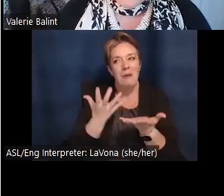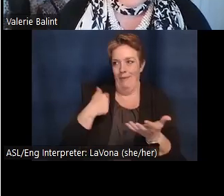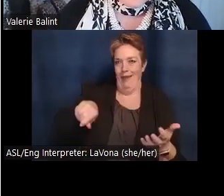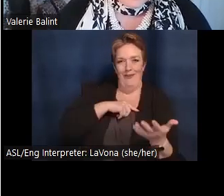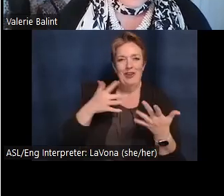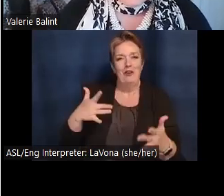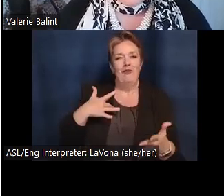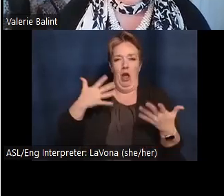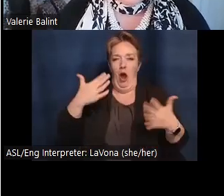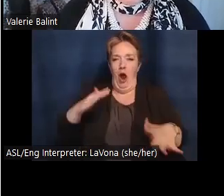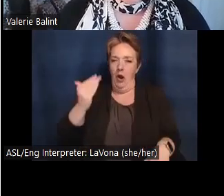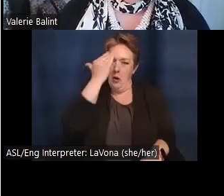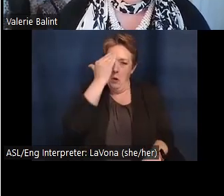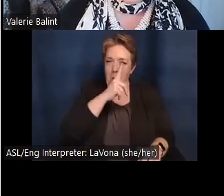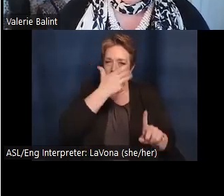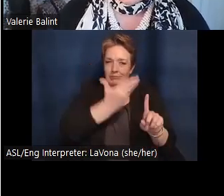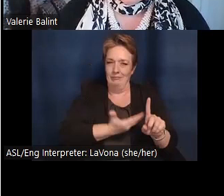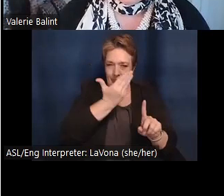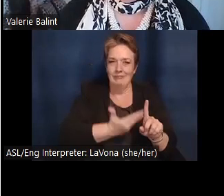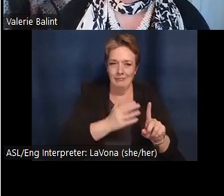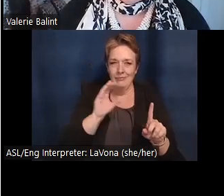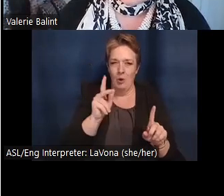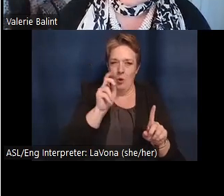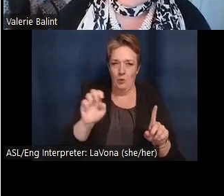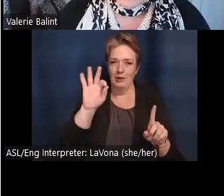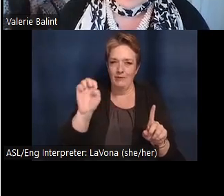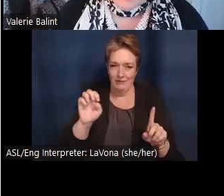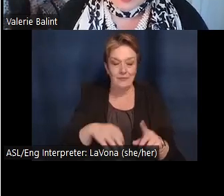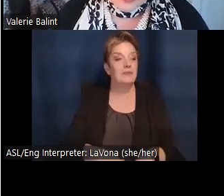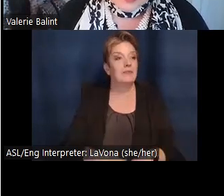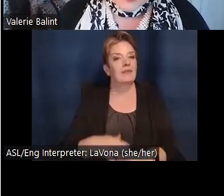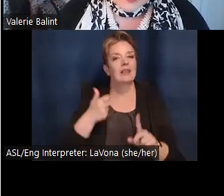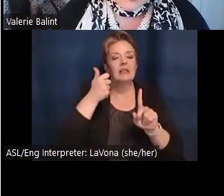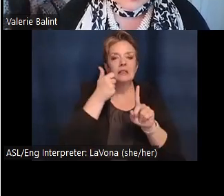For so many, O'Keeffe represents not only only an artistic and modernist icon,